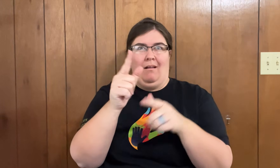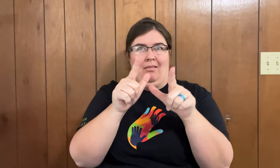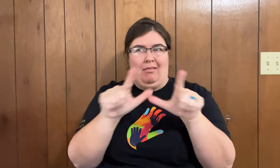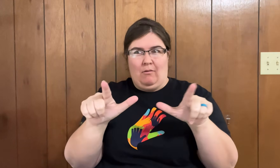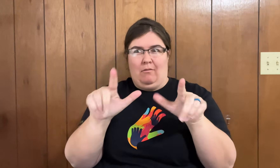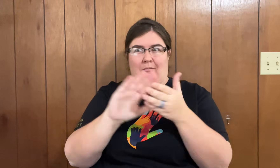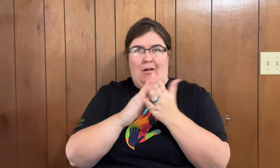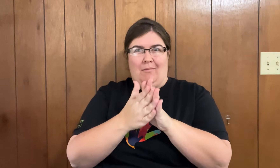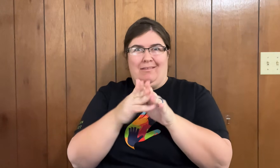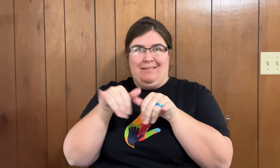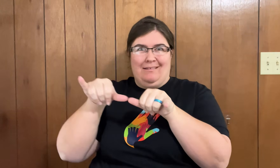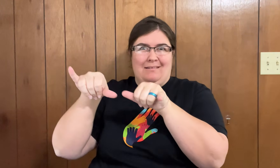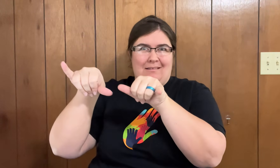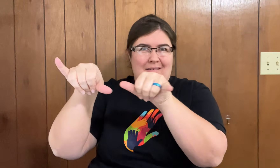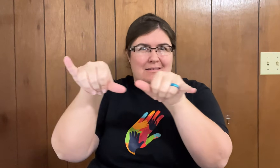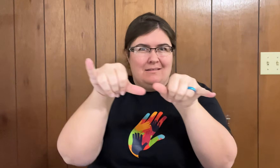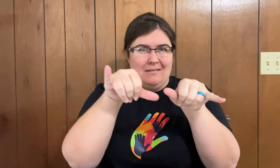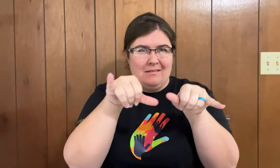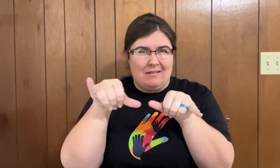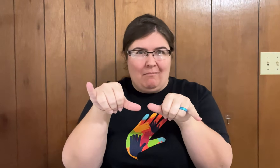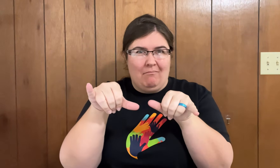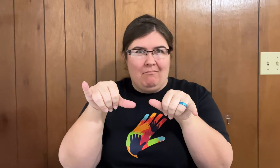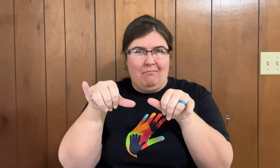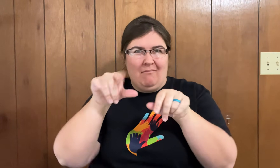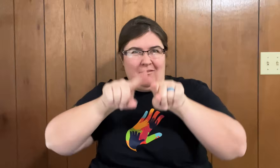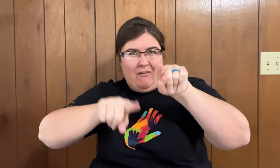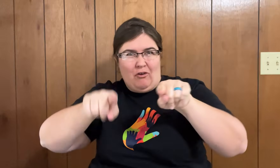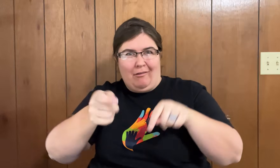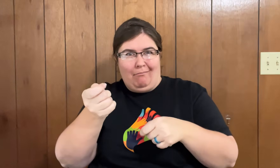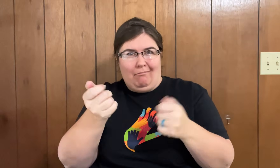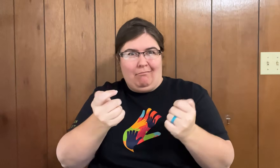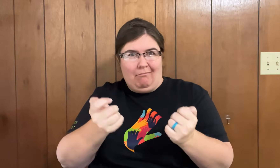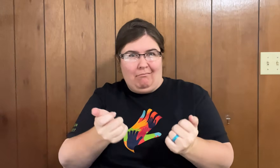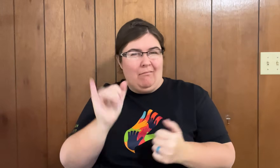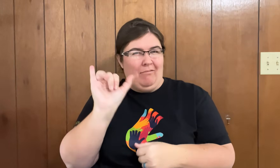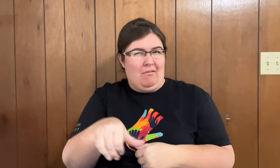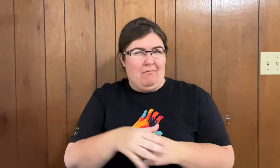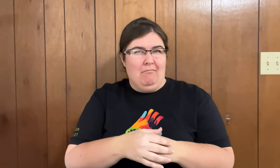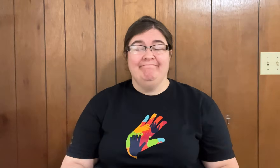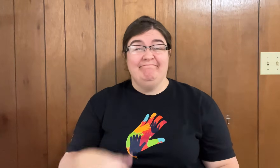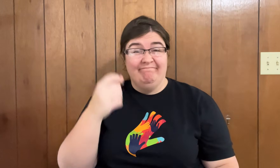The language becomes the same, while diverse signs are weeded out.